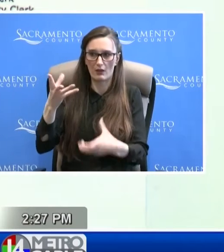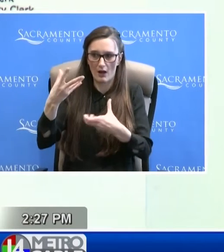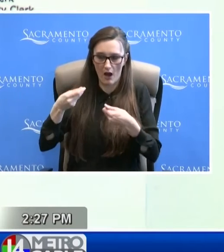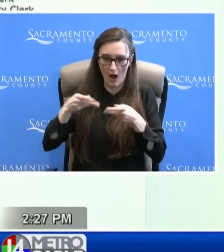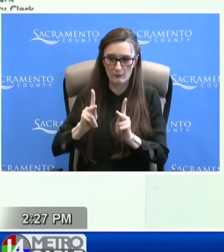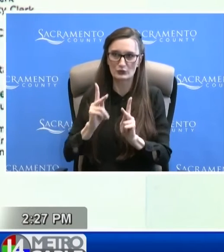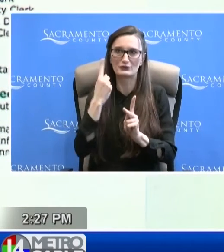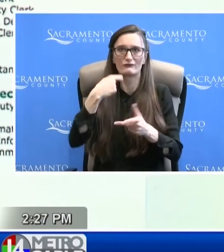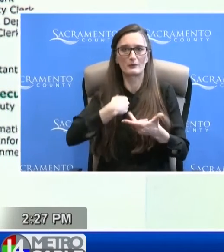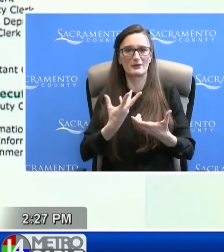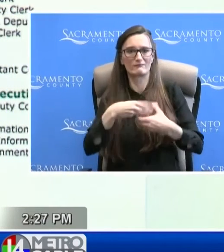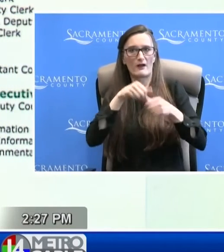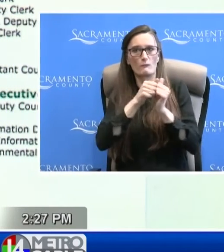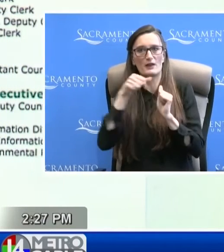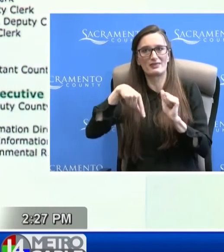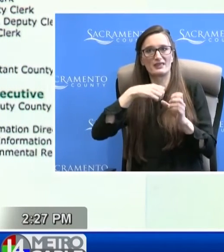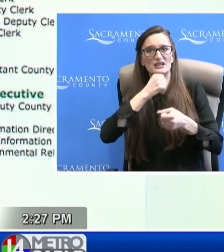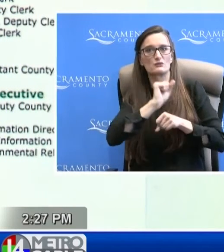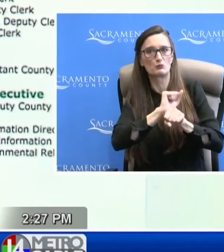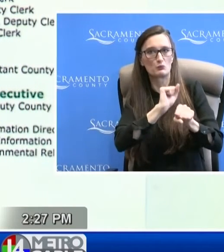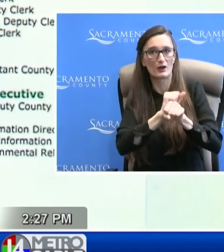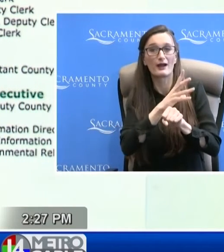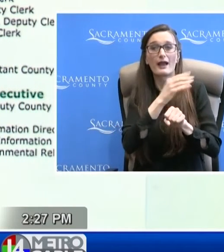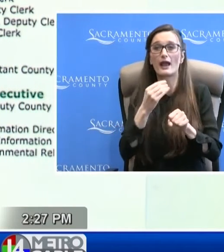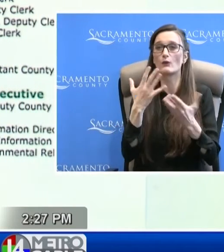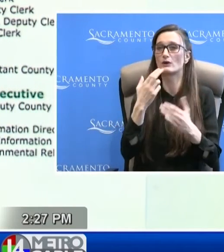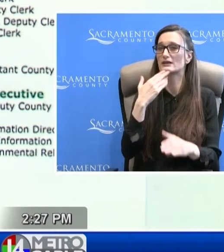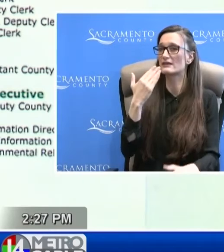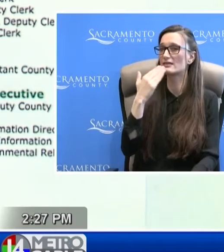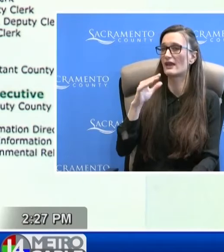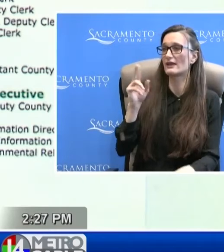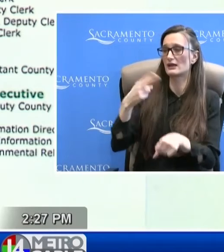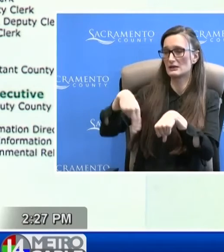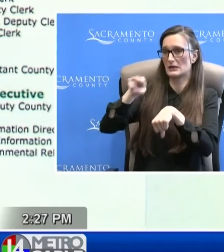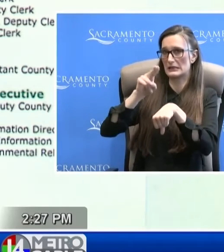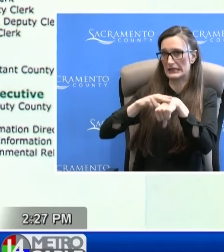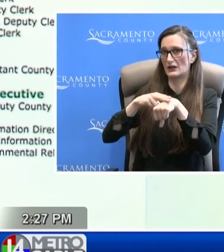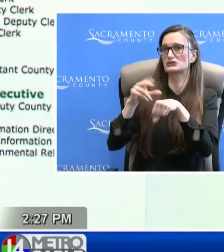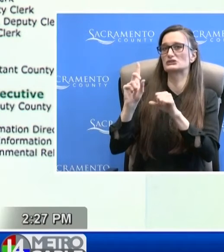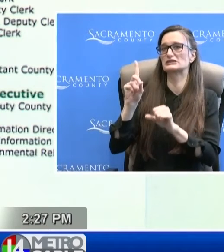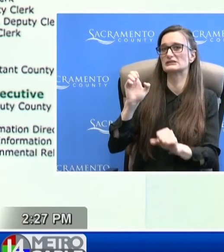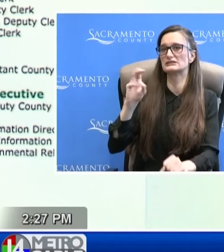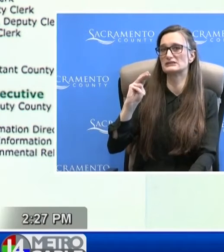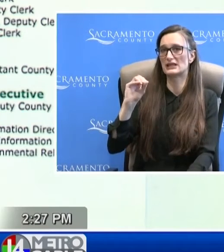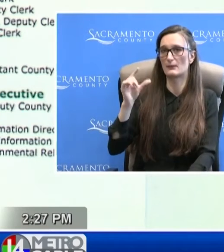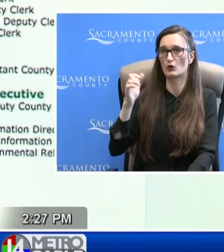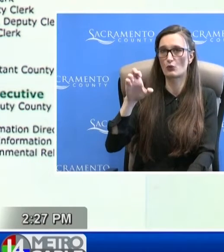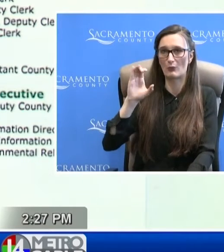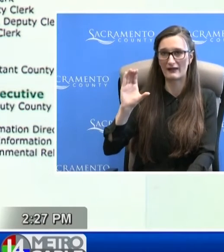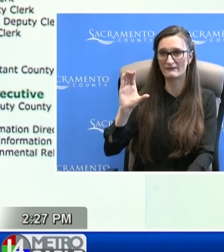I'd also like to thank National Demographics Corporation, especially the dogs, as we affectionately call them Doug Yoakam and Doug Johnson